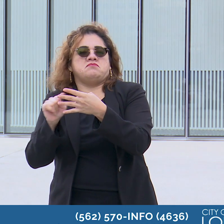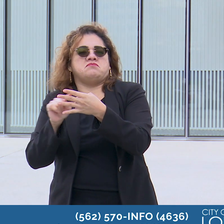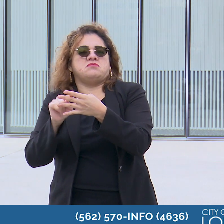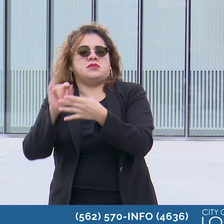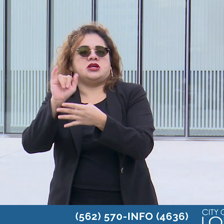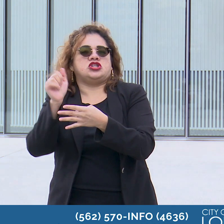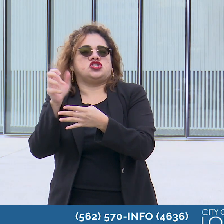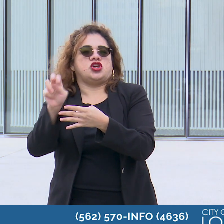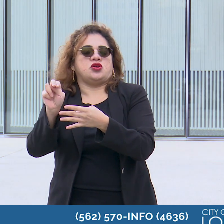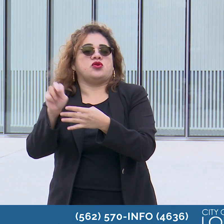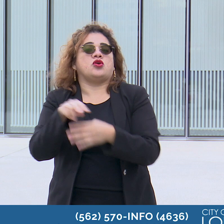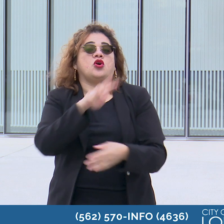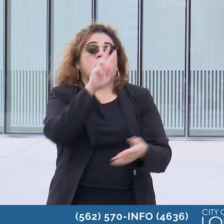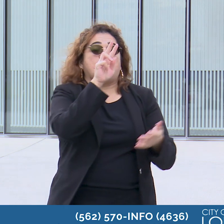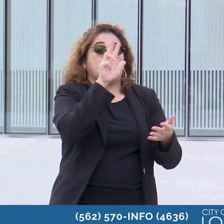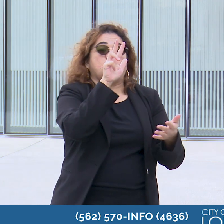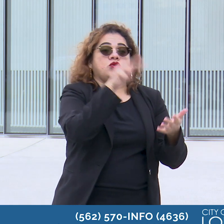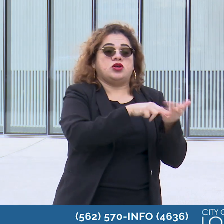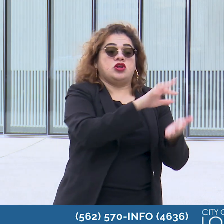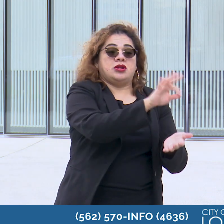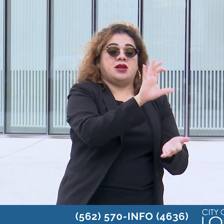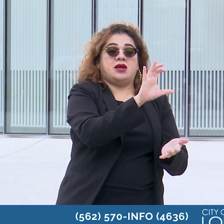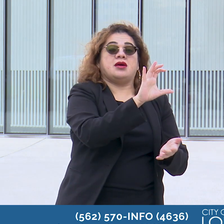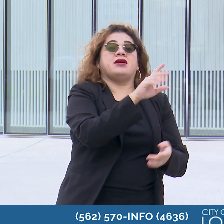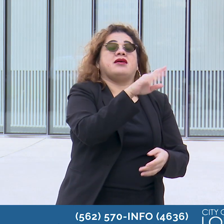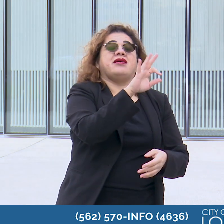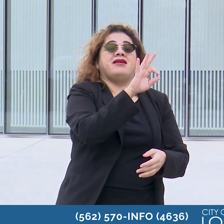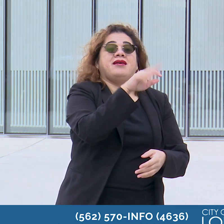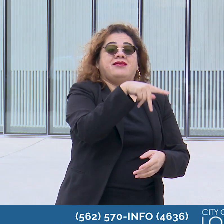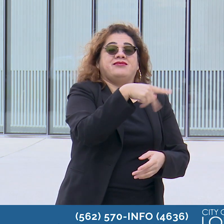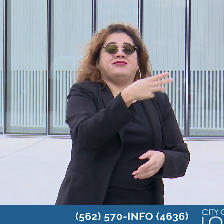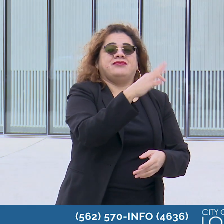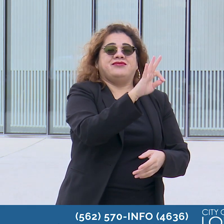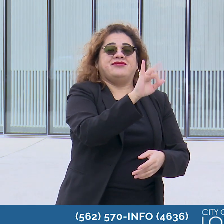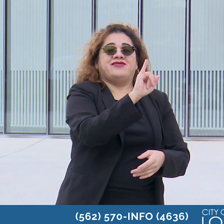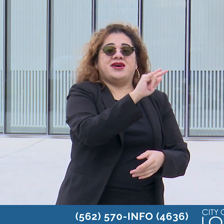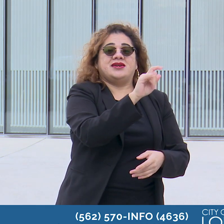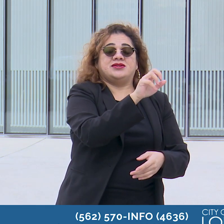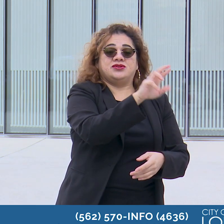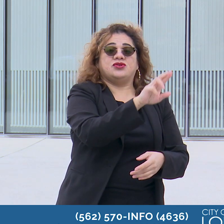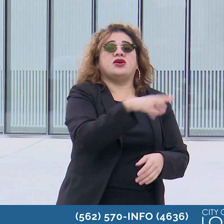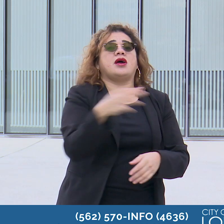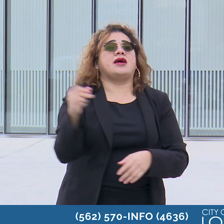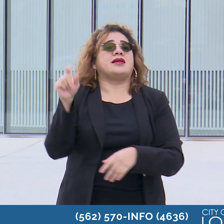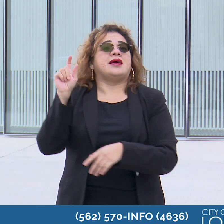Both the 3,900 Pfizer vaccination process and the 11,600 Moderna process I'm going to